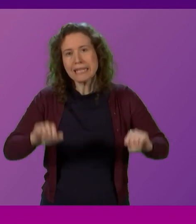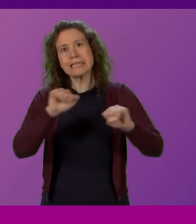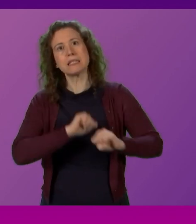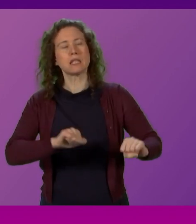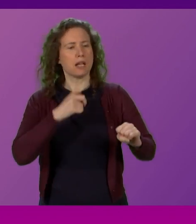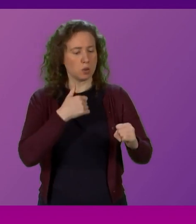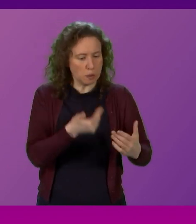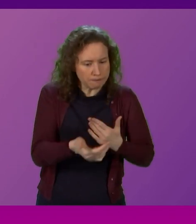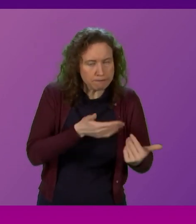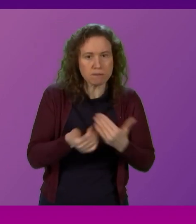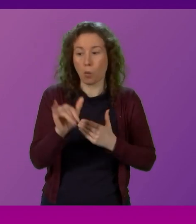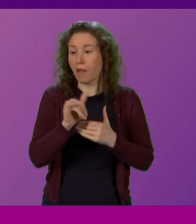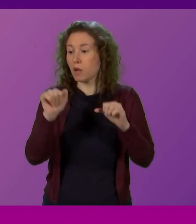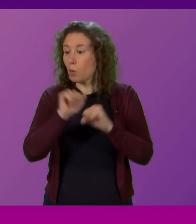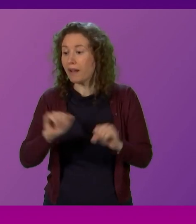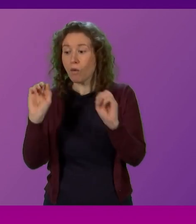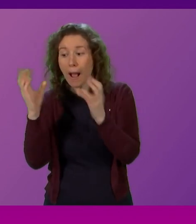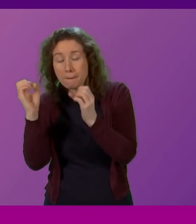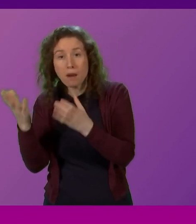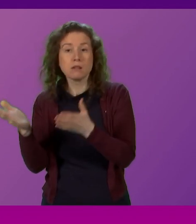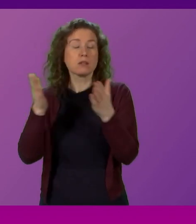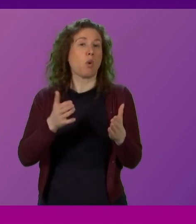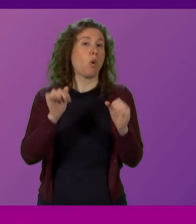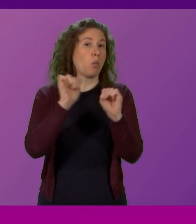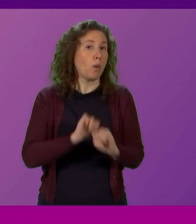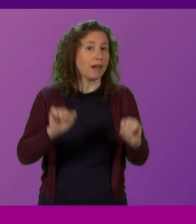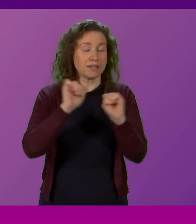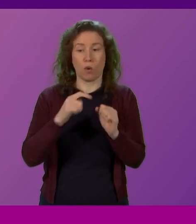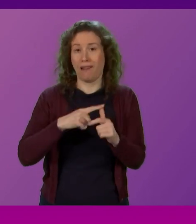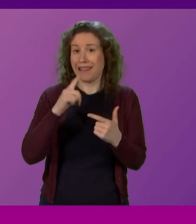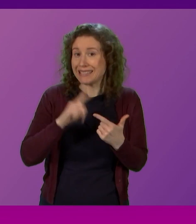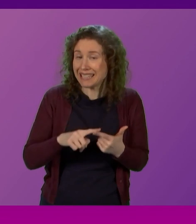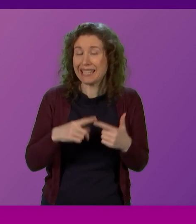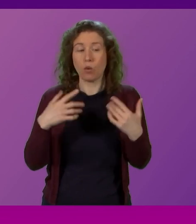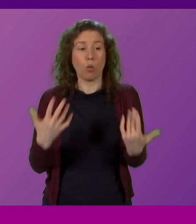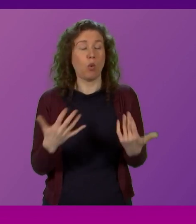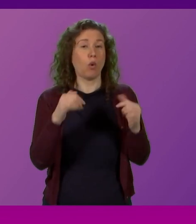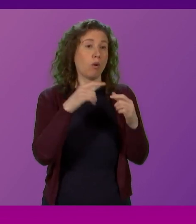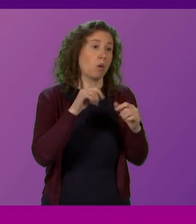health service—whether for an ambulance, in accident and emergency units or to be discharged